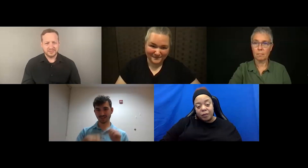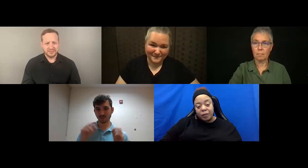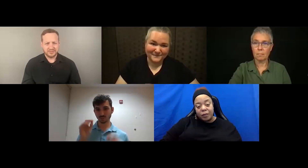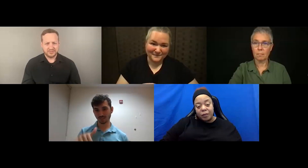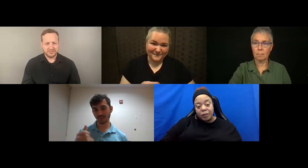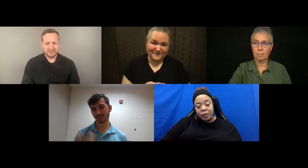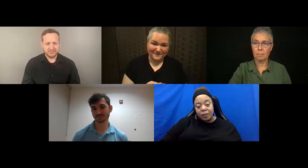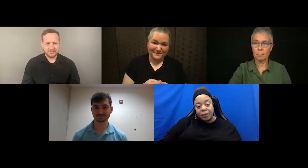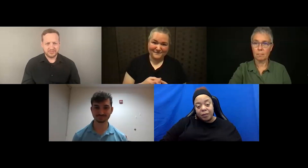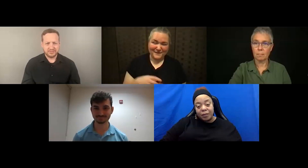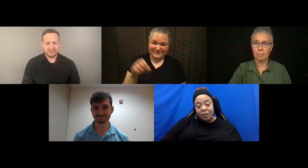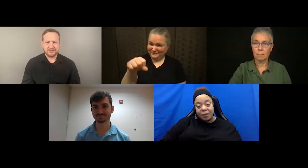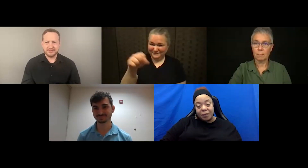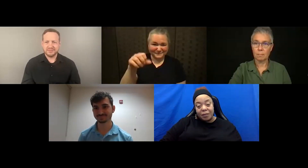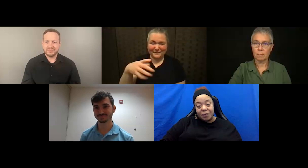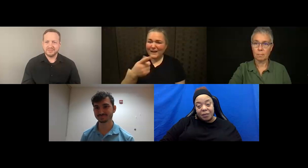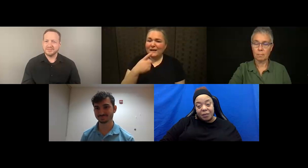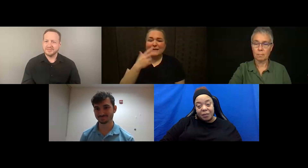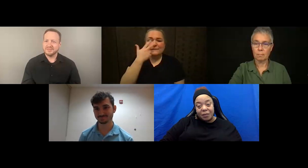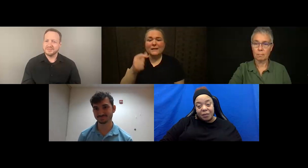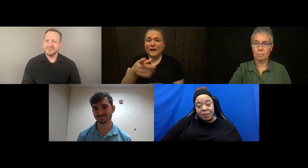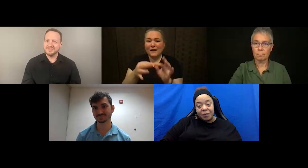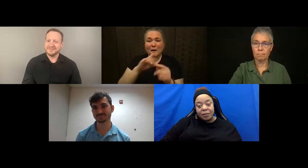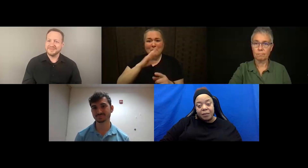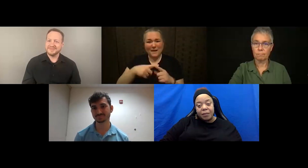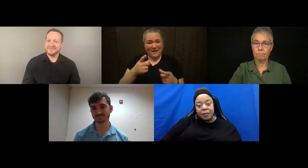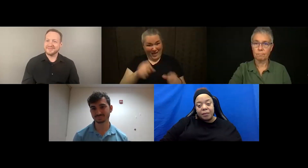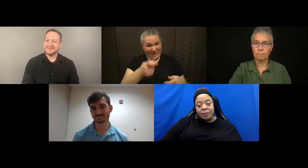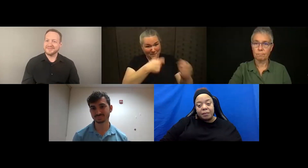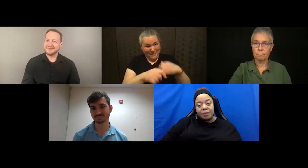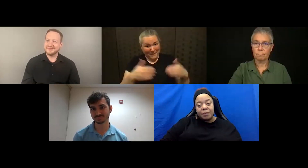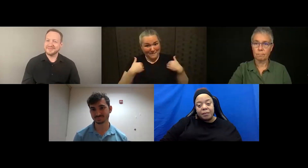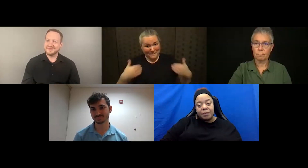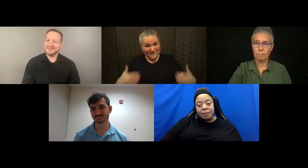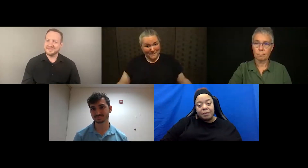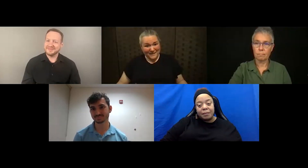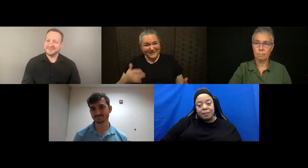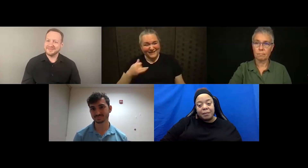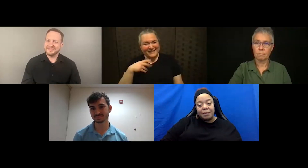trying to express. I don't think that AI is going to be able to do that. Jillian: Yes. I do agree we